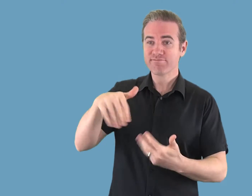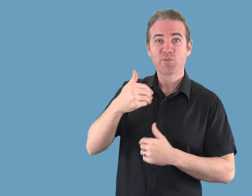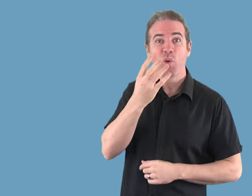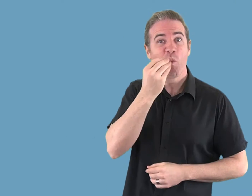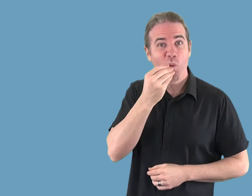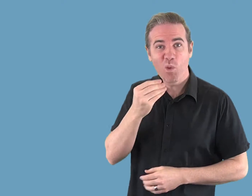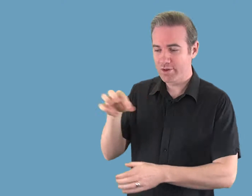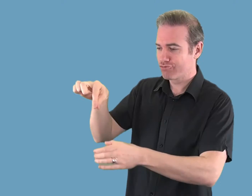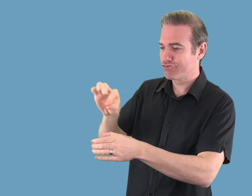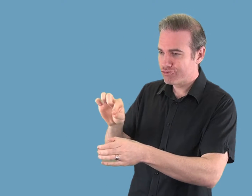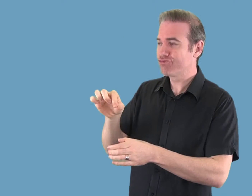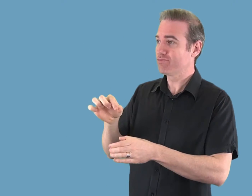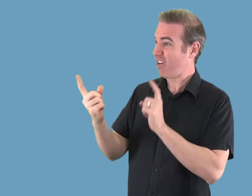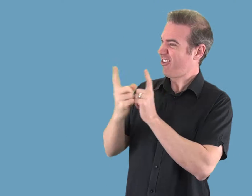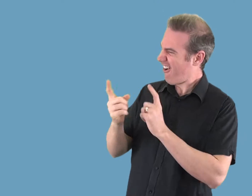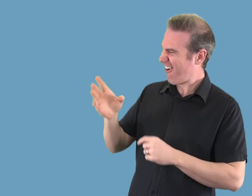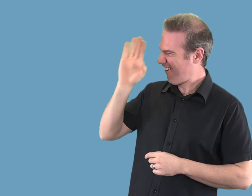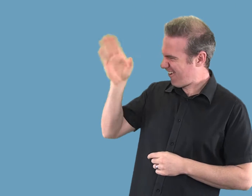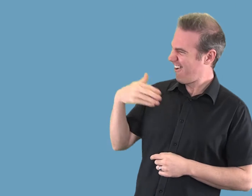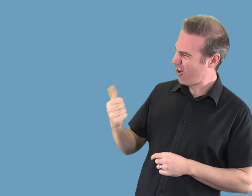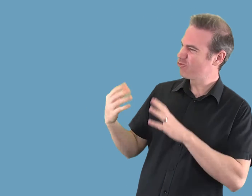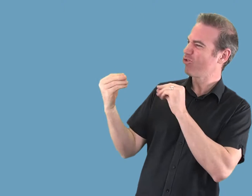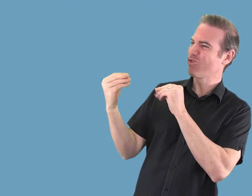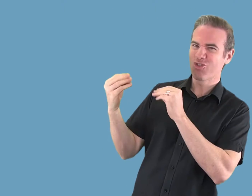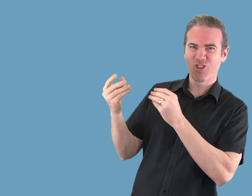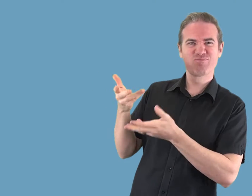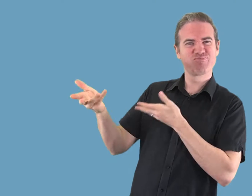catching up on office gossip and an important part of